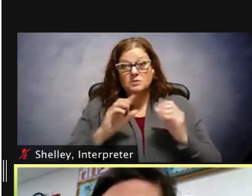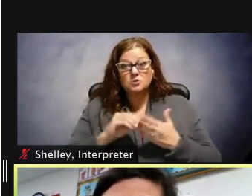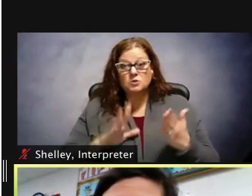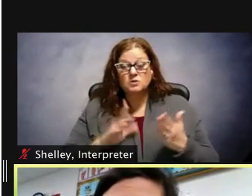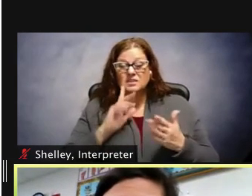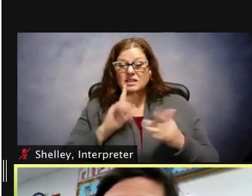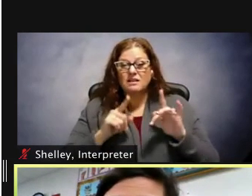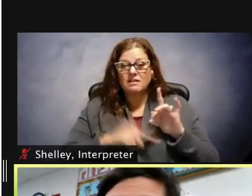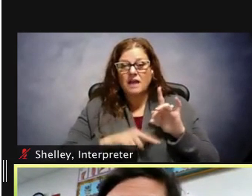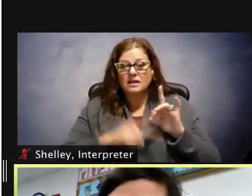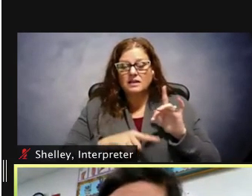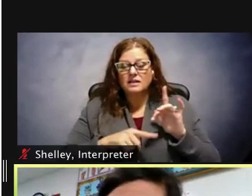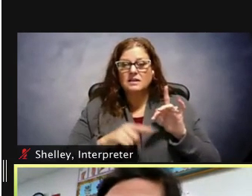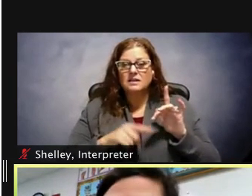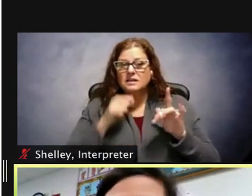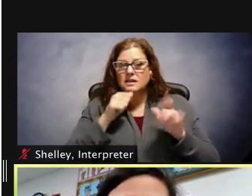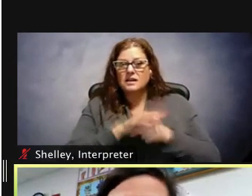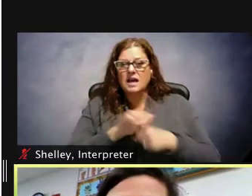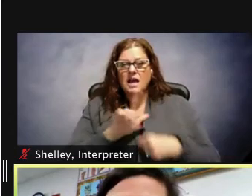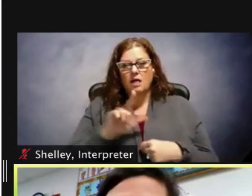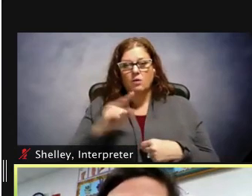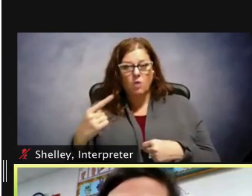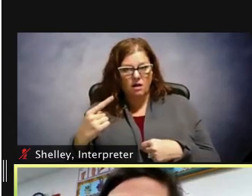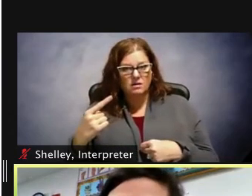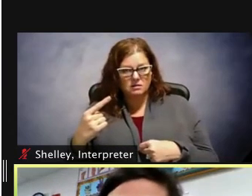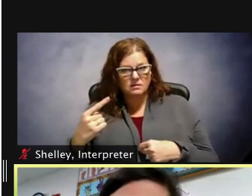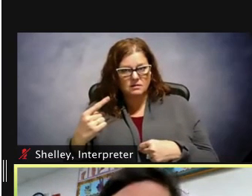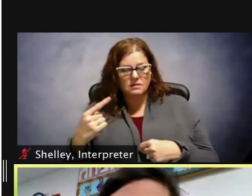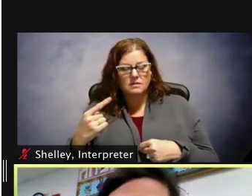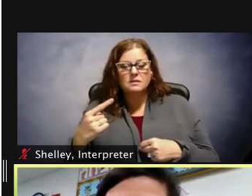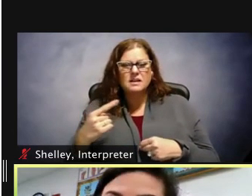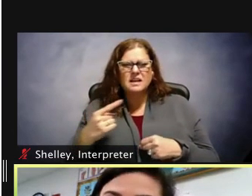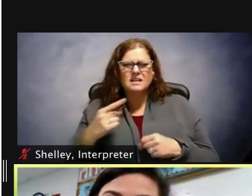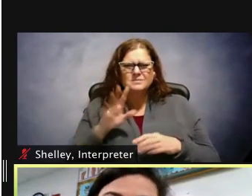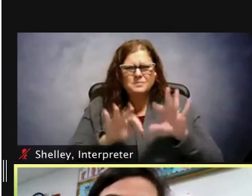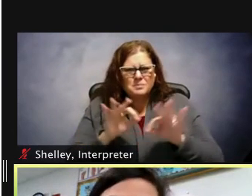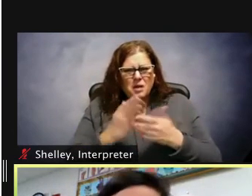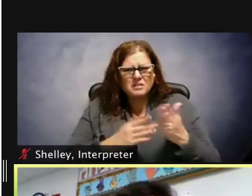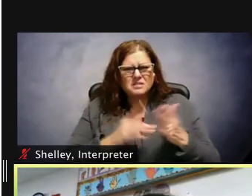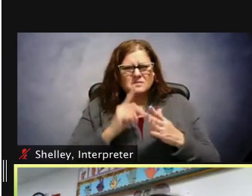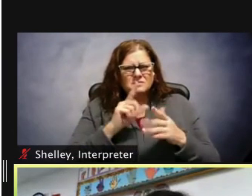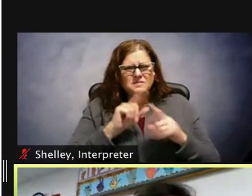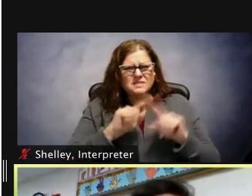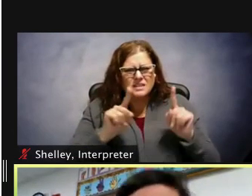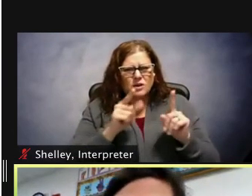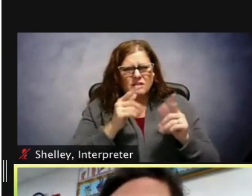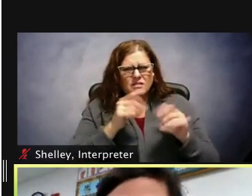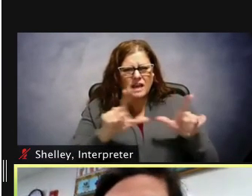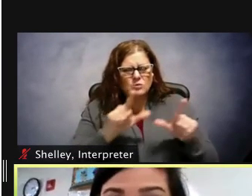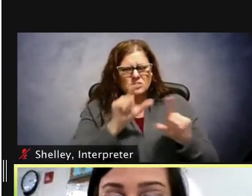a sufficient L1 so he had bits and pieces of different language modalities in different